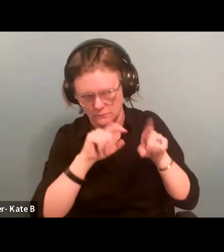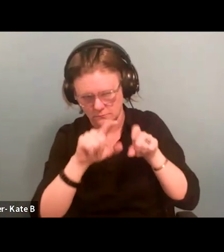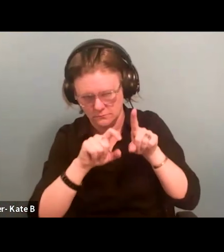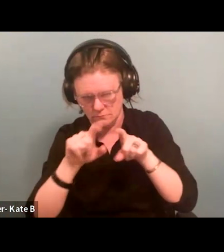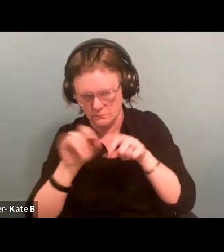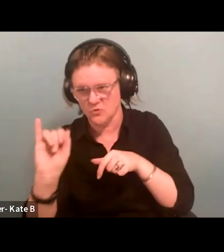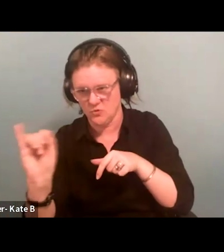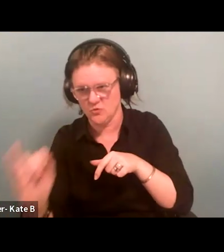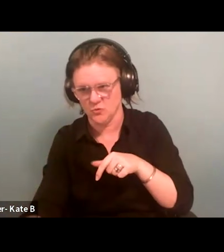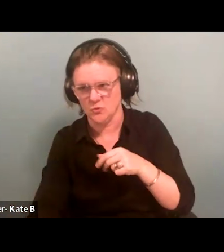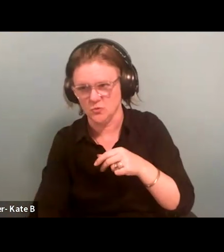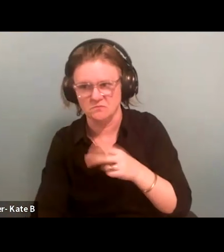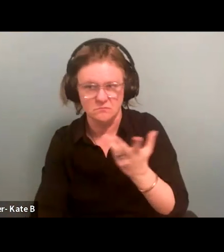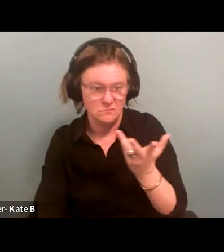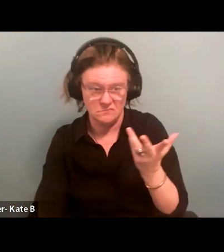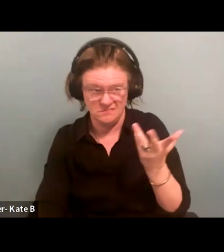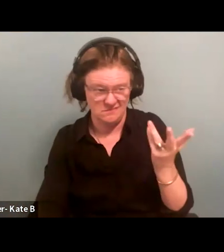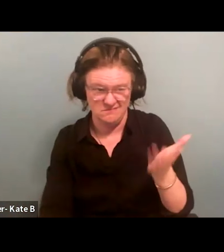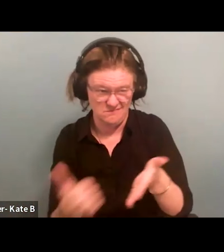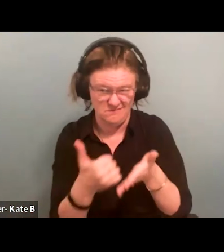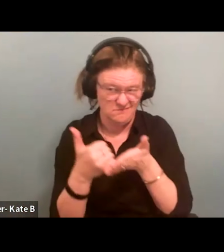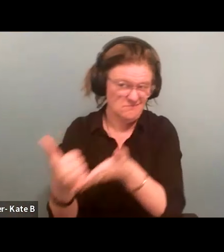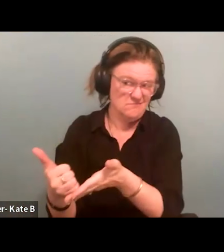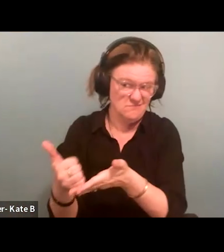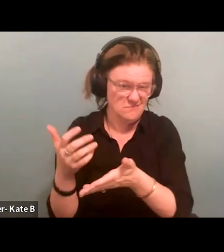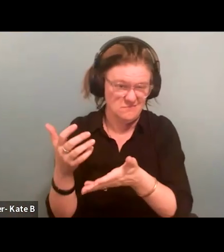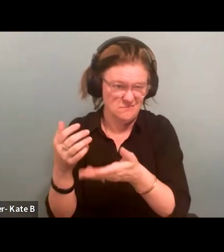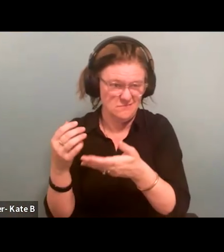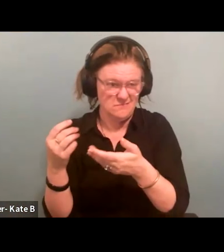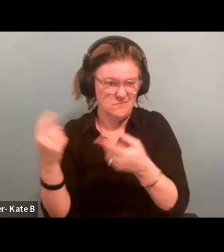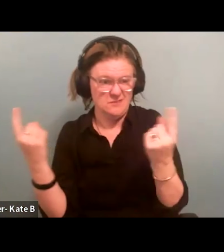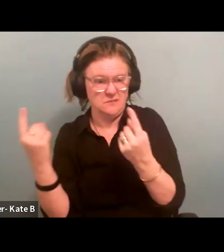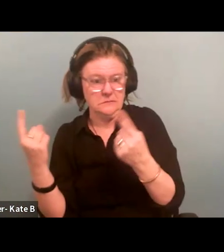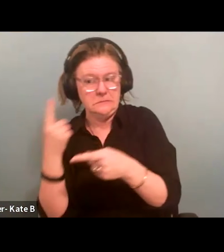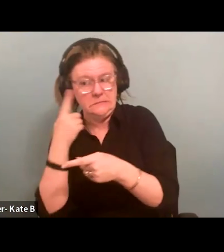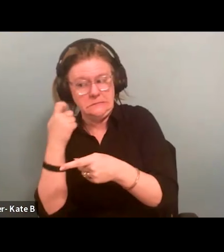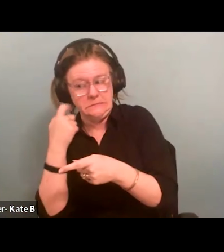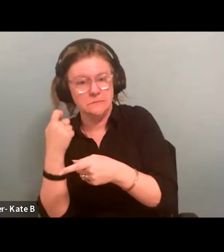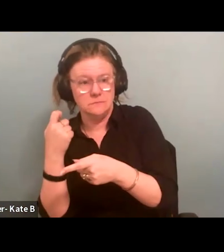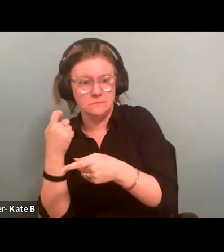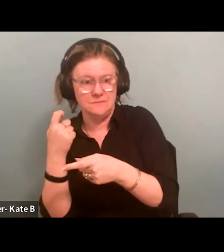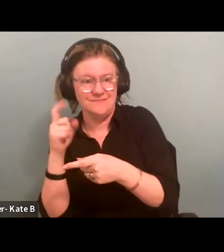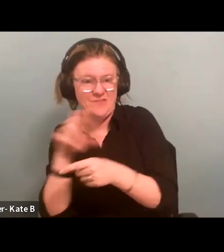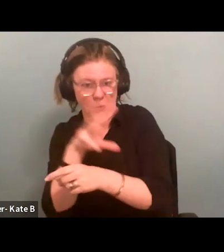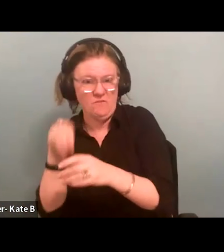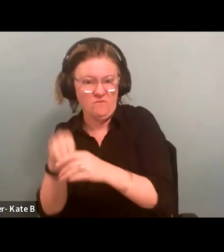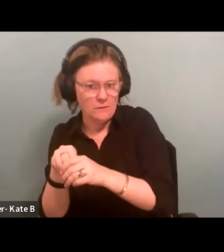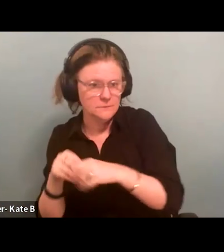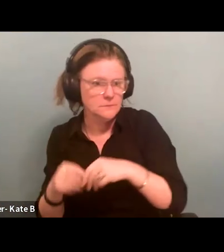to see if there's a substantiated cause for risk to be reduced.